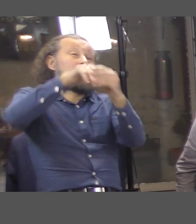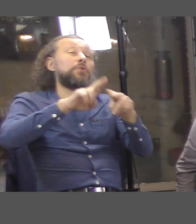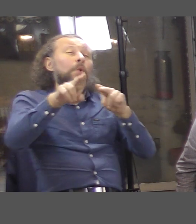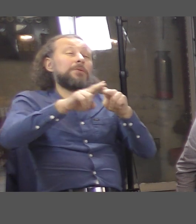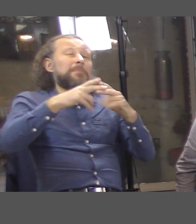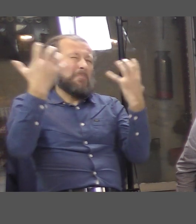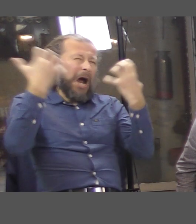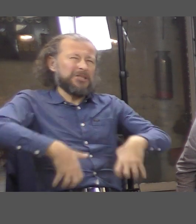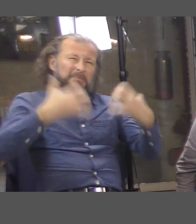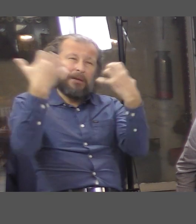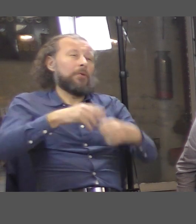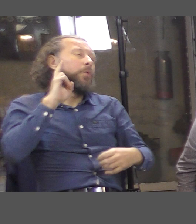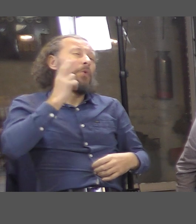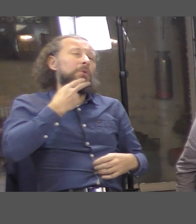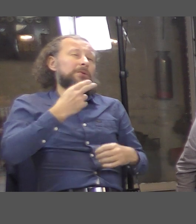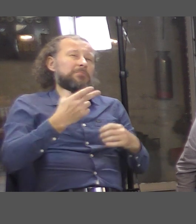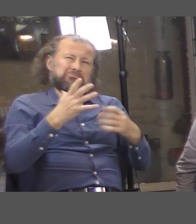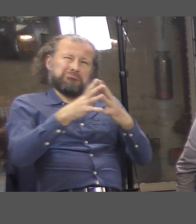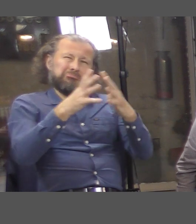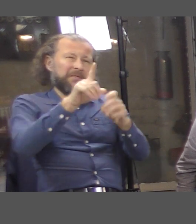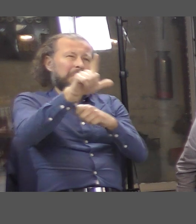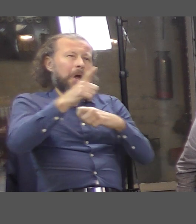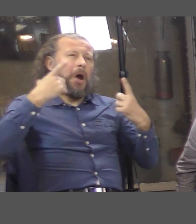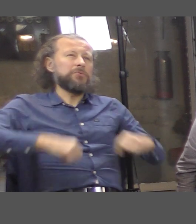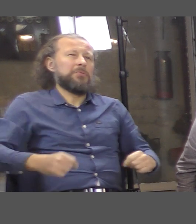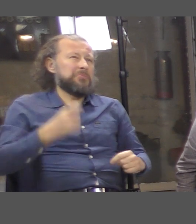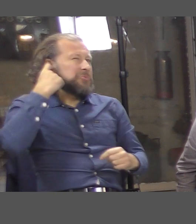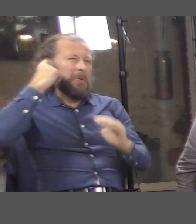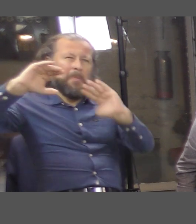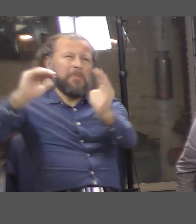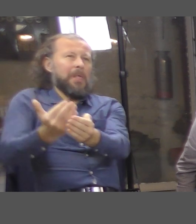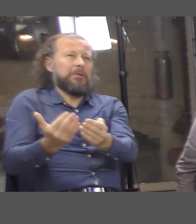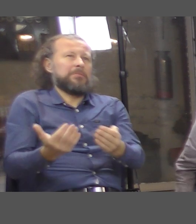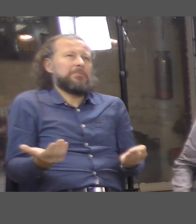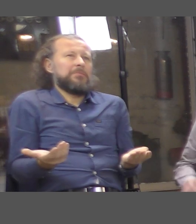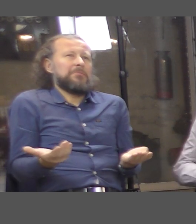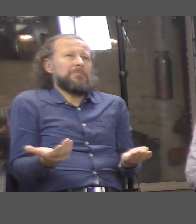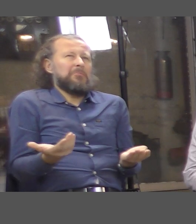There were various locksmith machines there. About 10-12 deaf people worked there, the hearing ones were less.